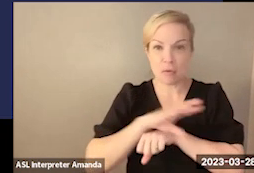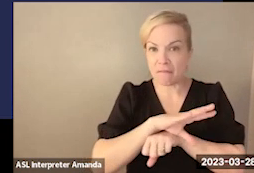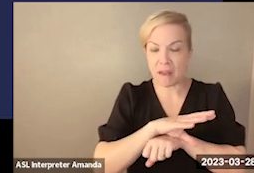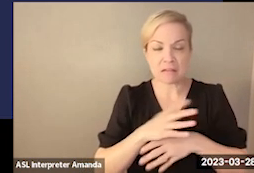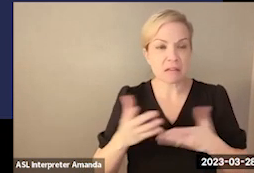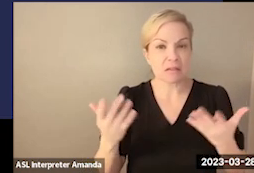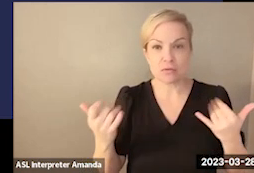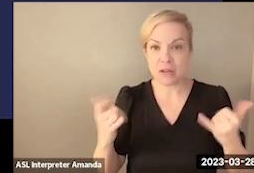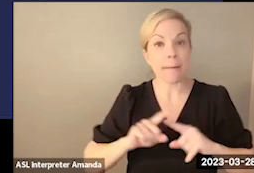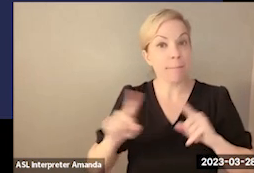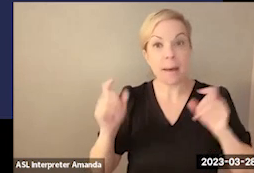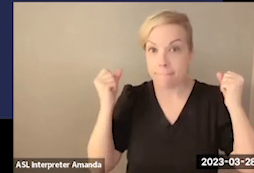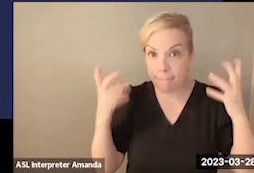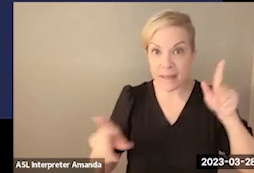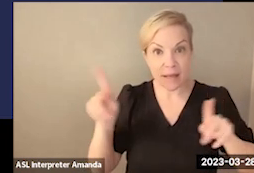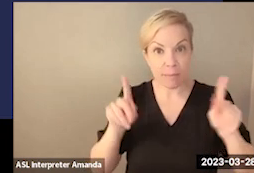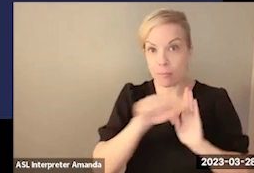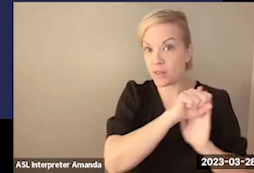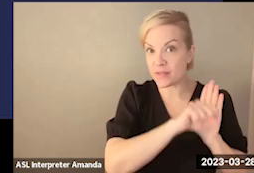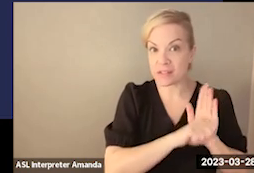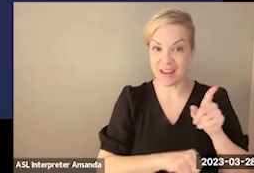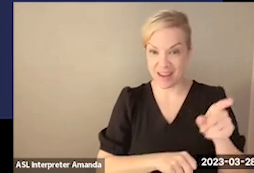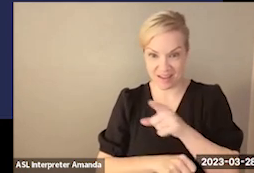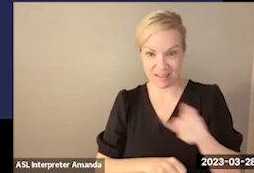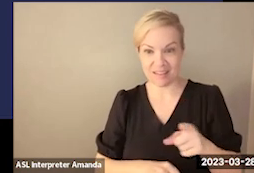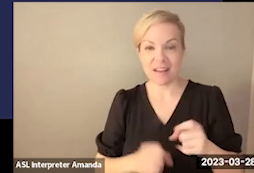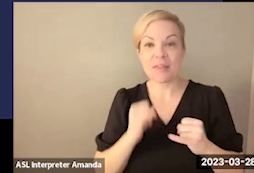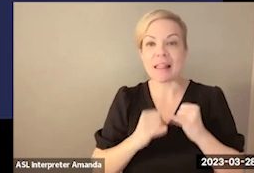Debbie Stine, Science & Technology Policy Academy: who who fall into these like last 2 categories